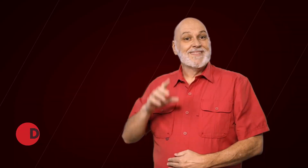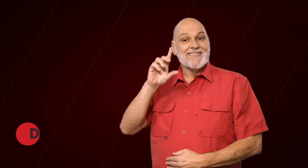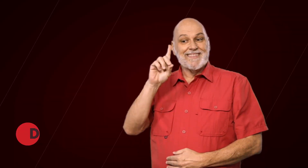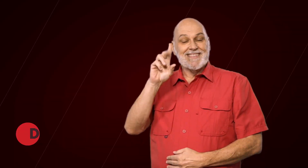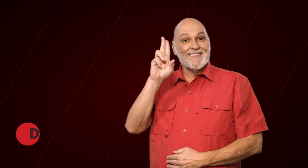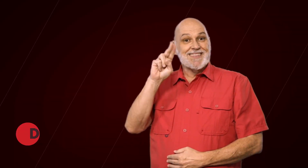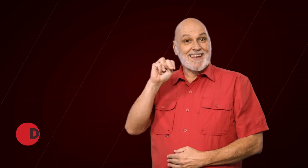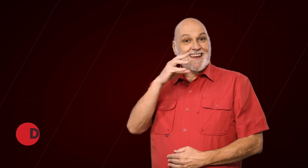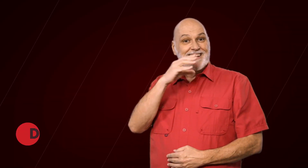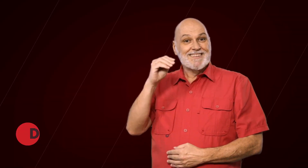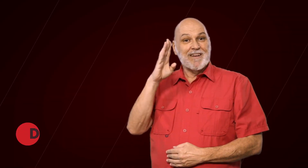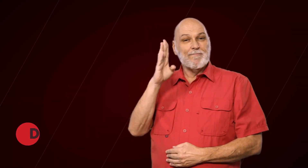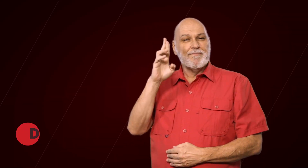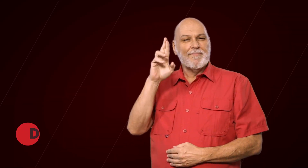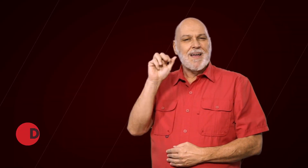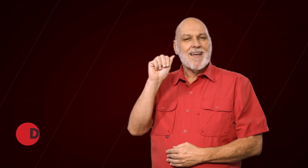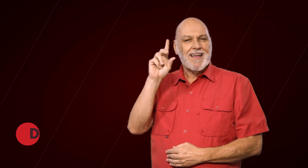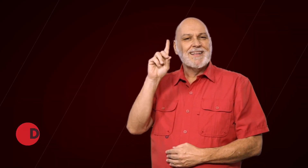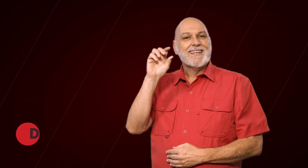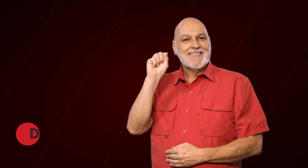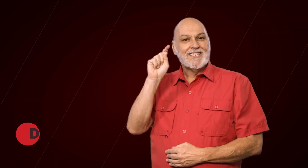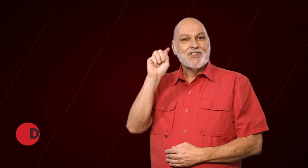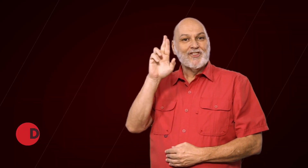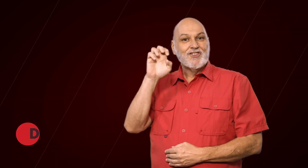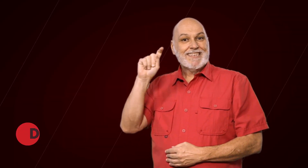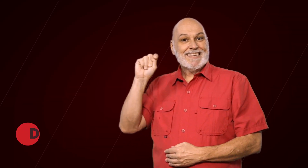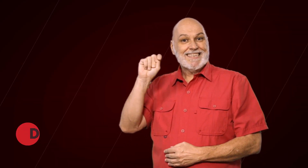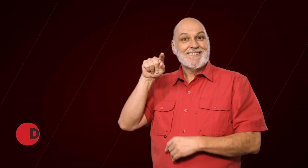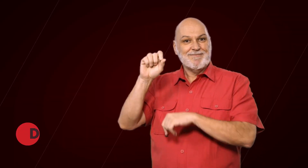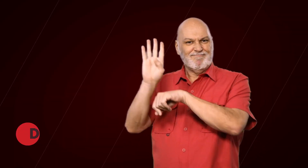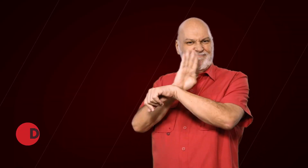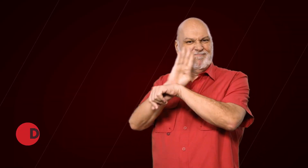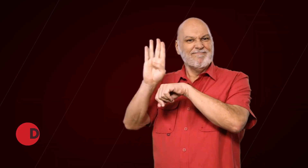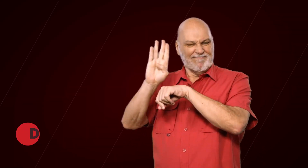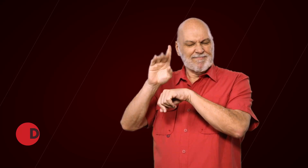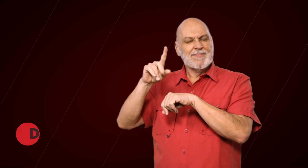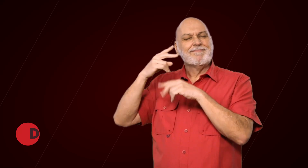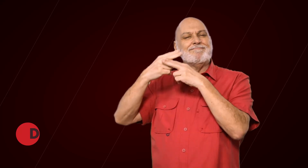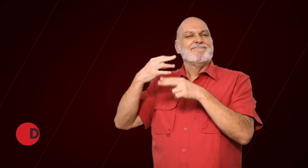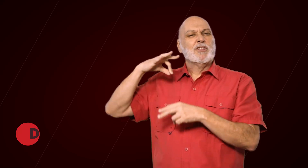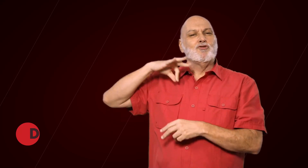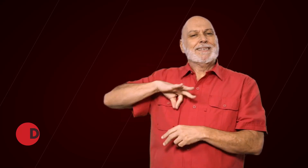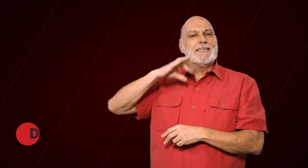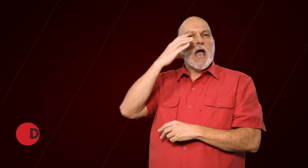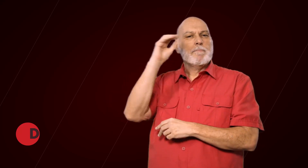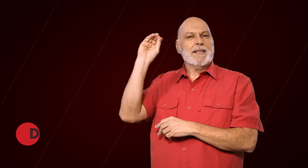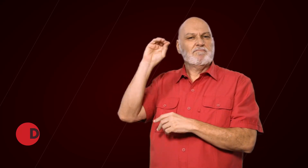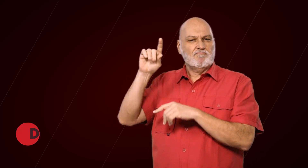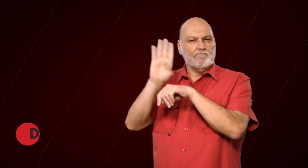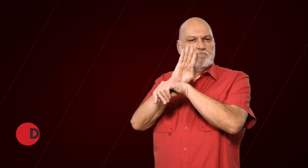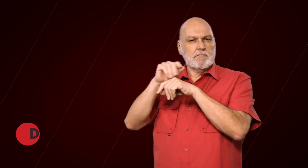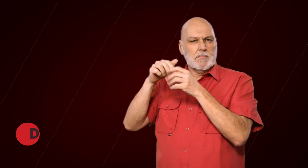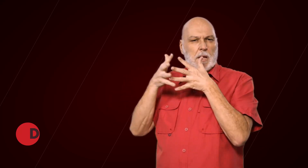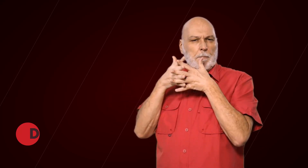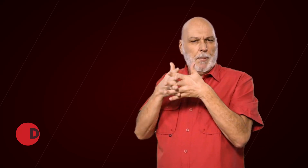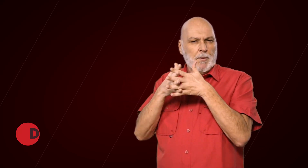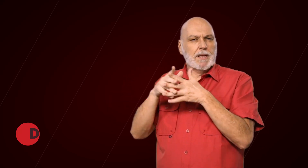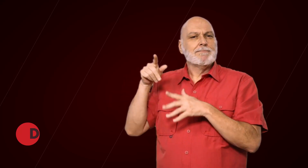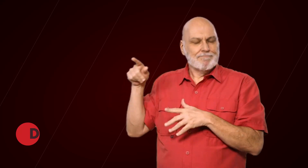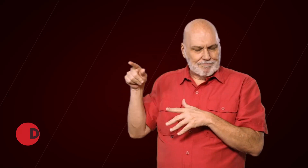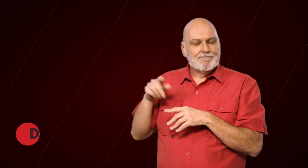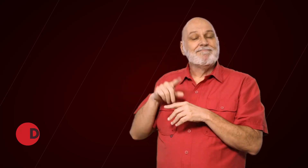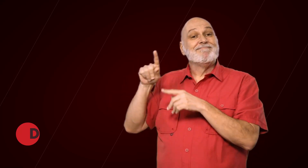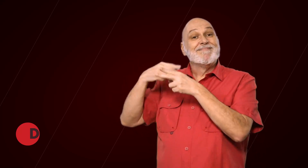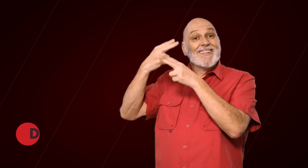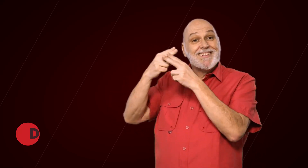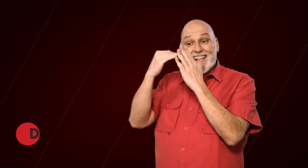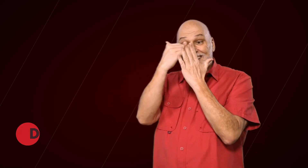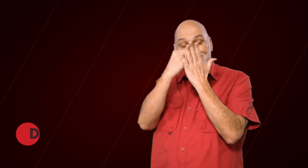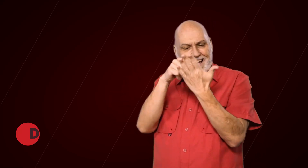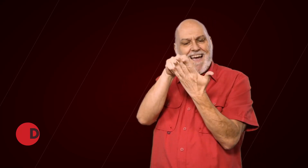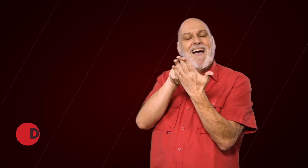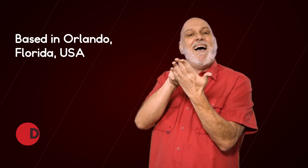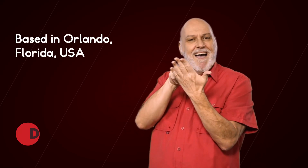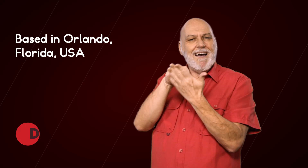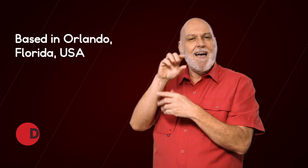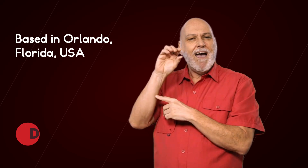[Anselmo]: Dun & Bradstreet, a business credit company in the U.S.